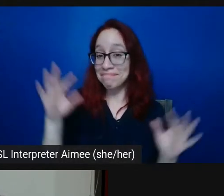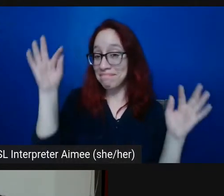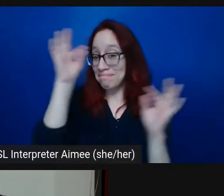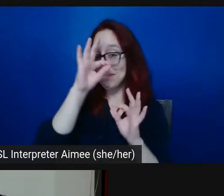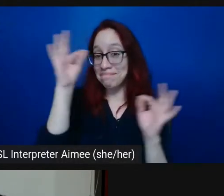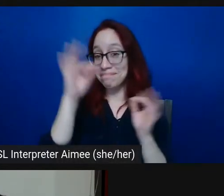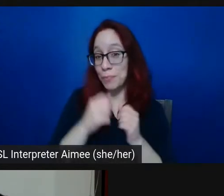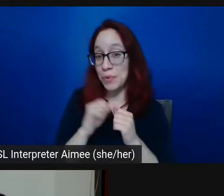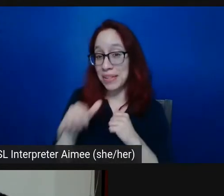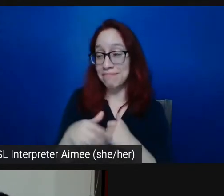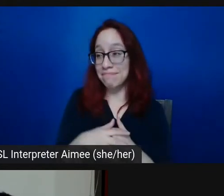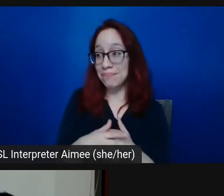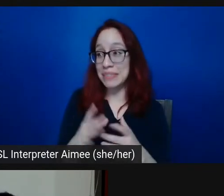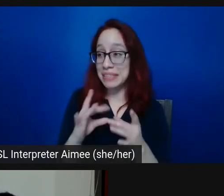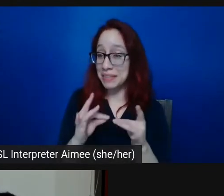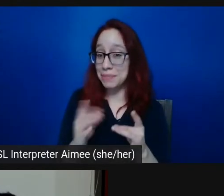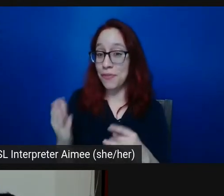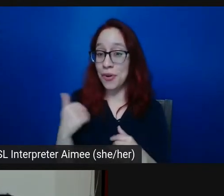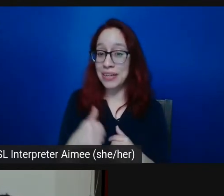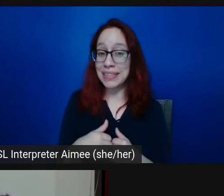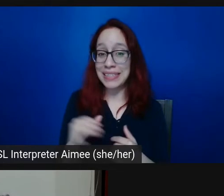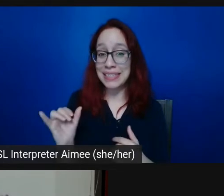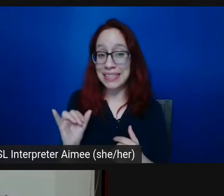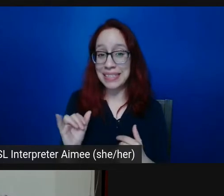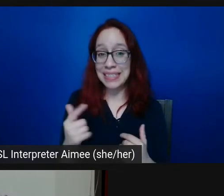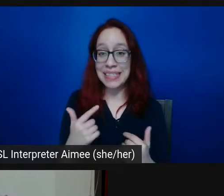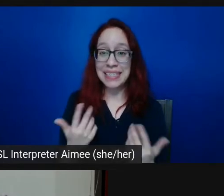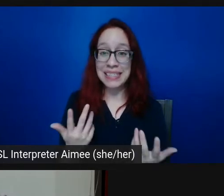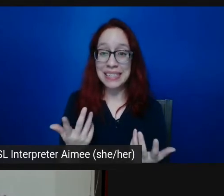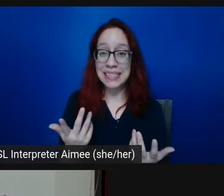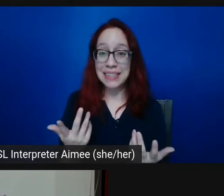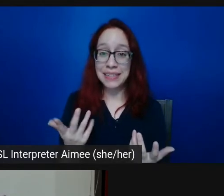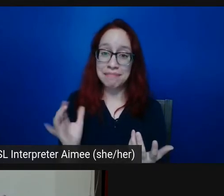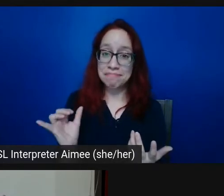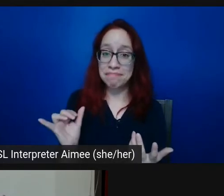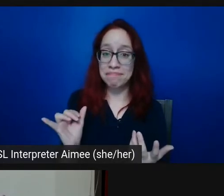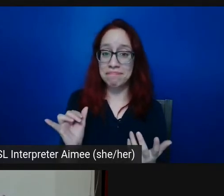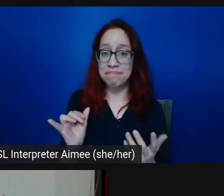As I mentioned before, I kind of stayed away from Gutenburg